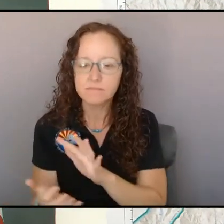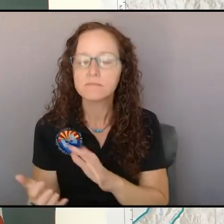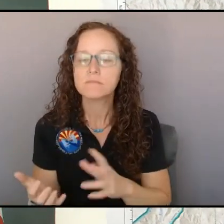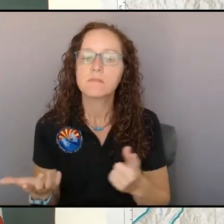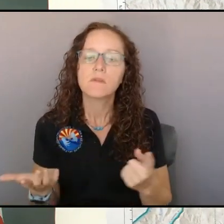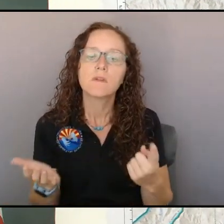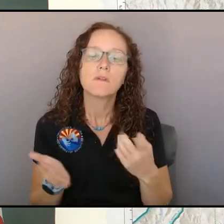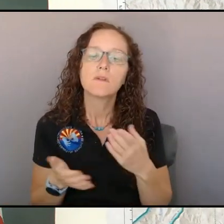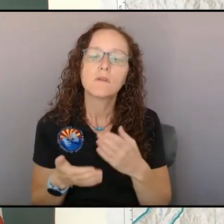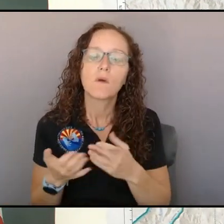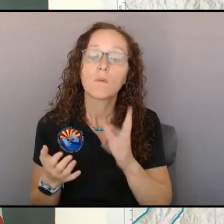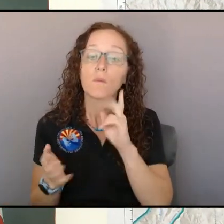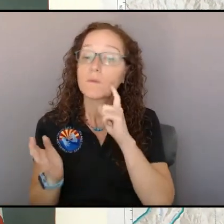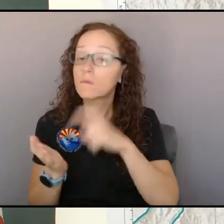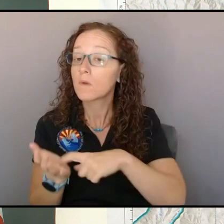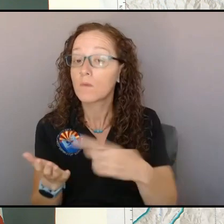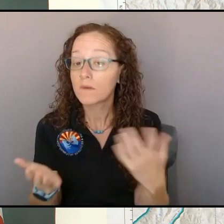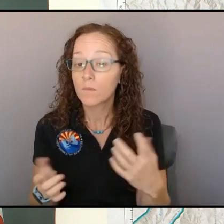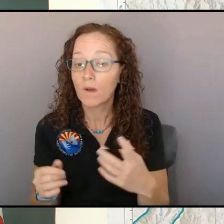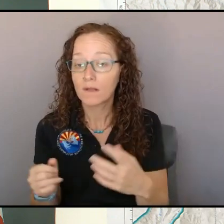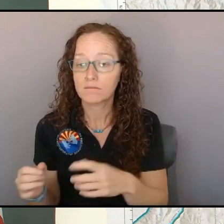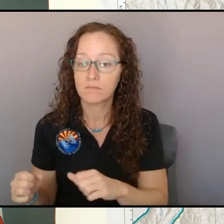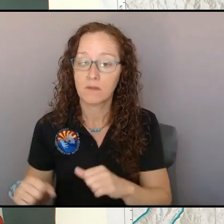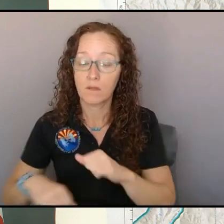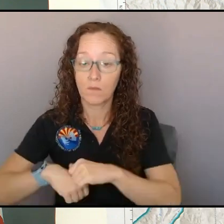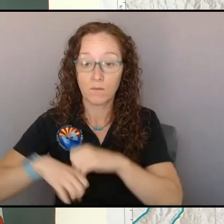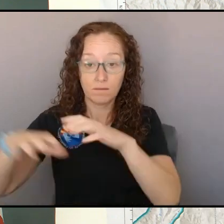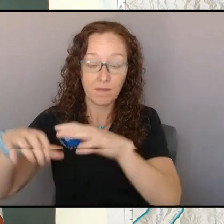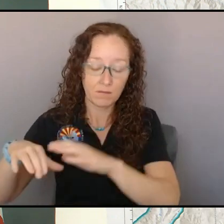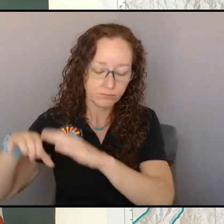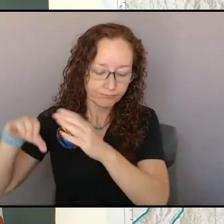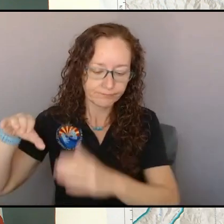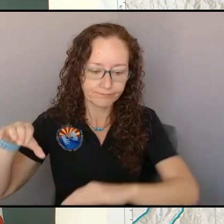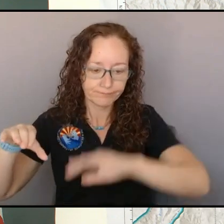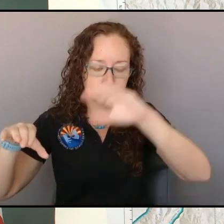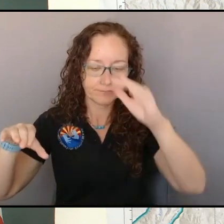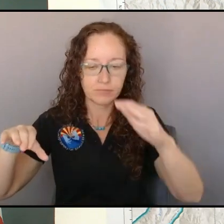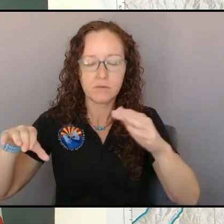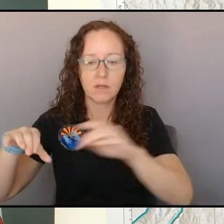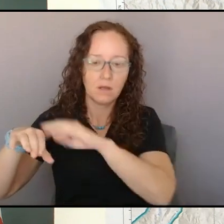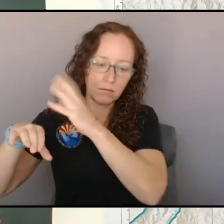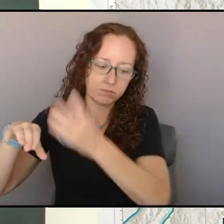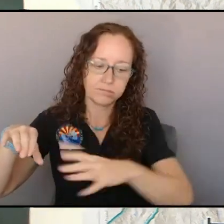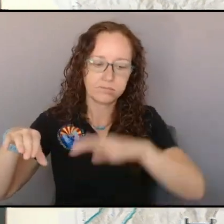these slopes here. So when winds are lighter they're going to